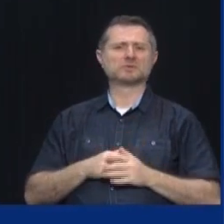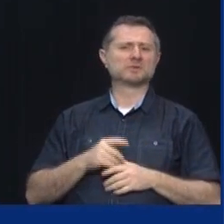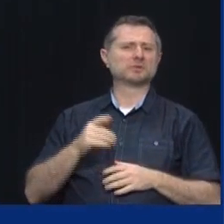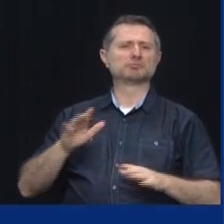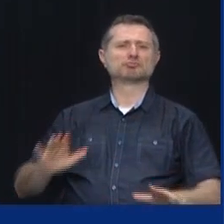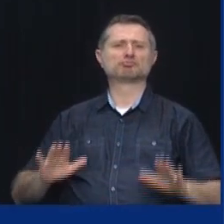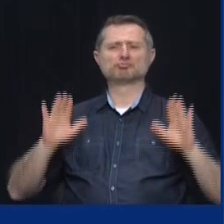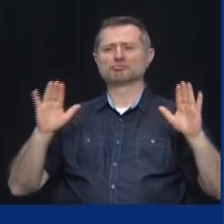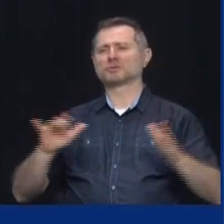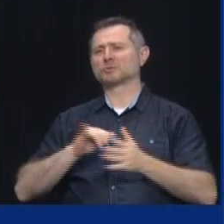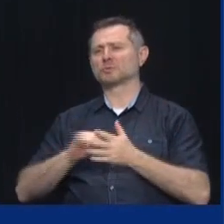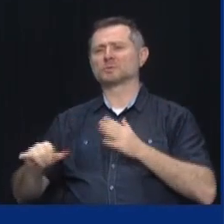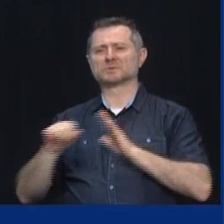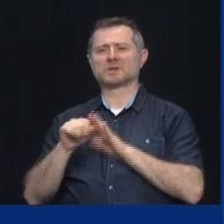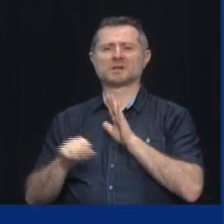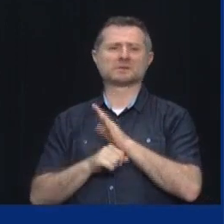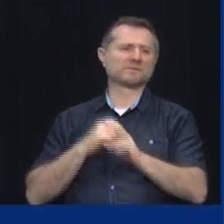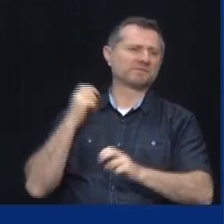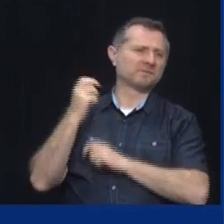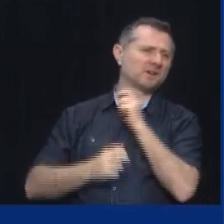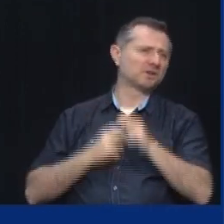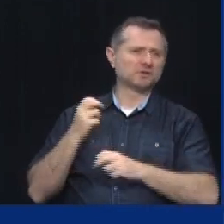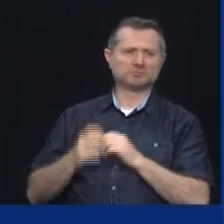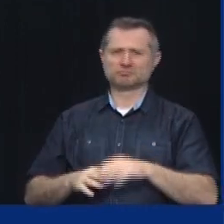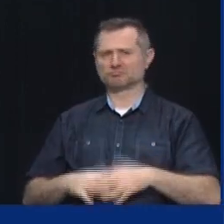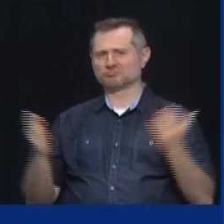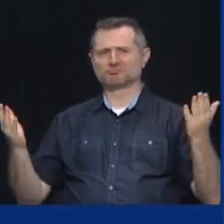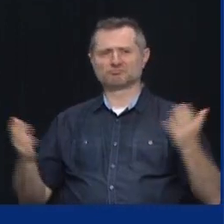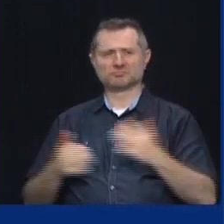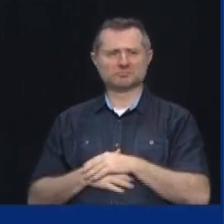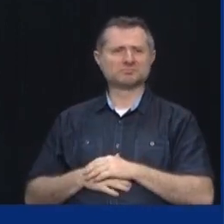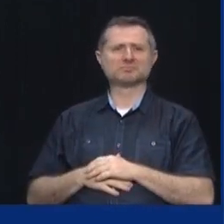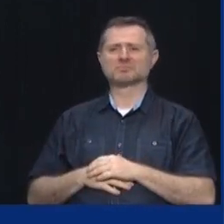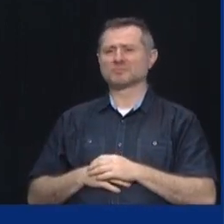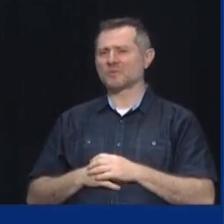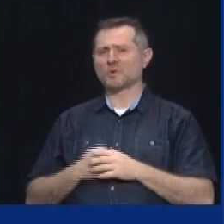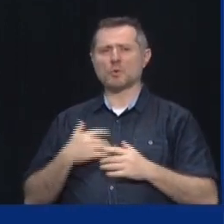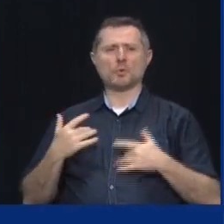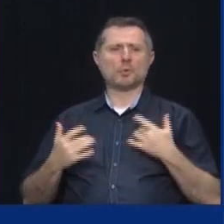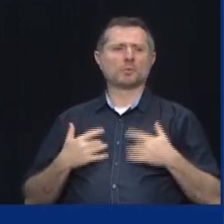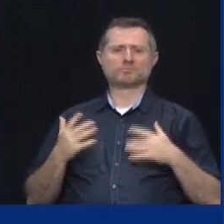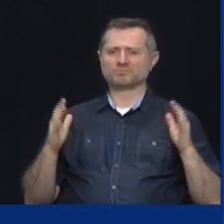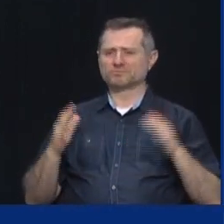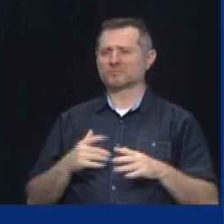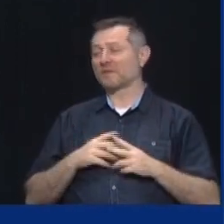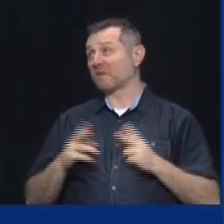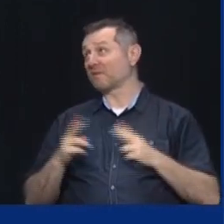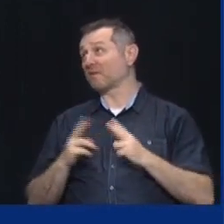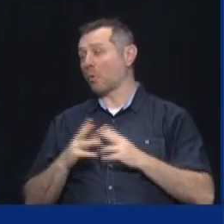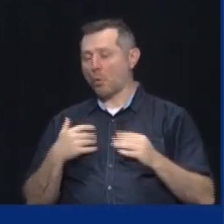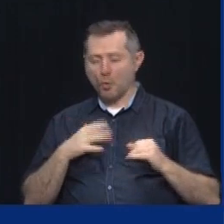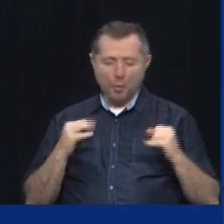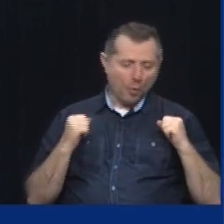BUILDINGS, ALL THE EVENTS. IT WILL BE THE GREAT NEW YORK